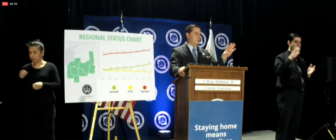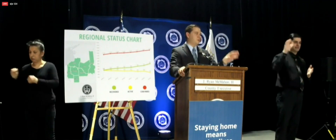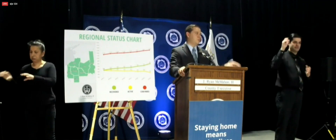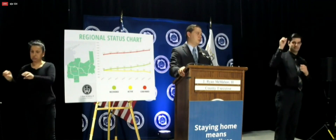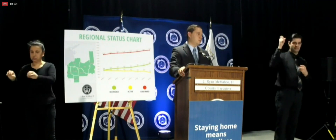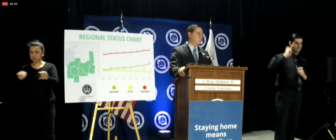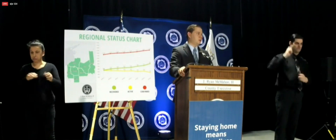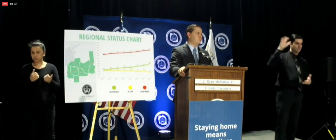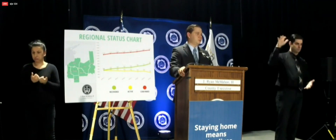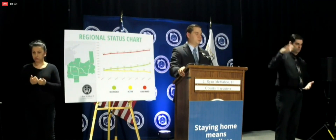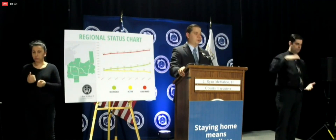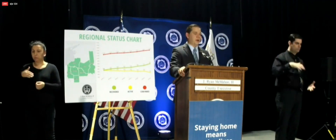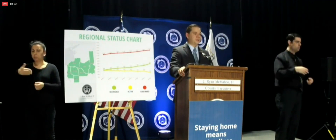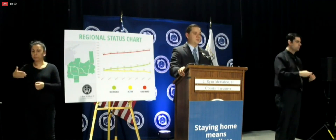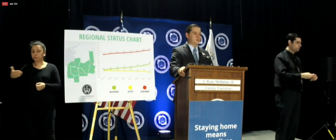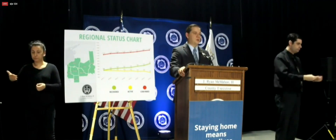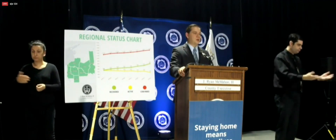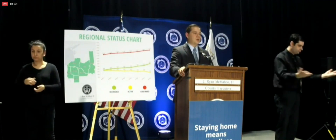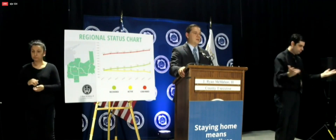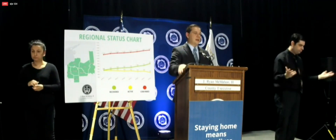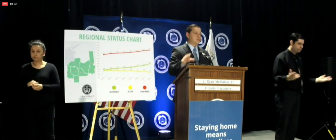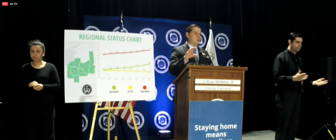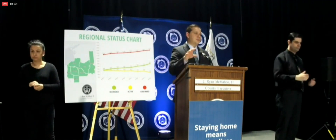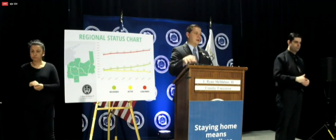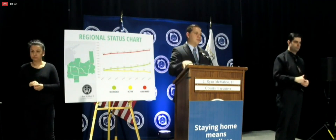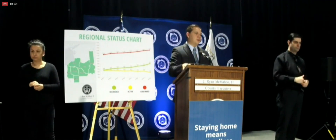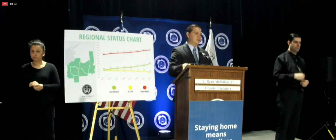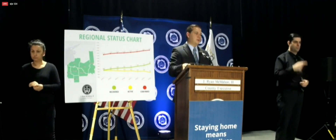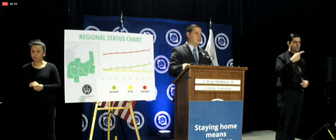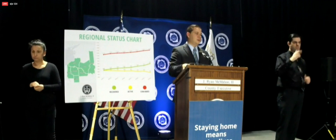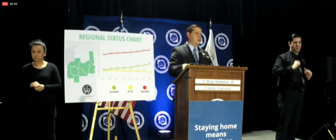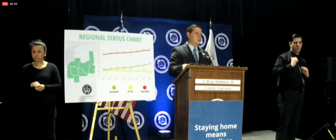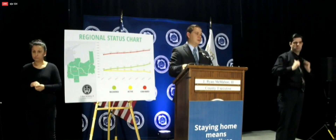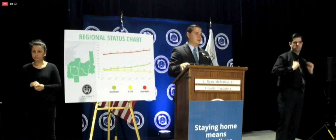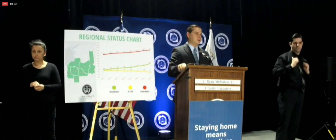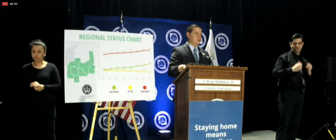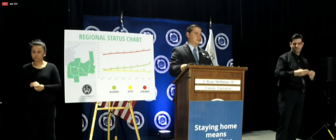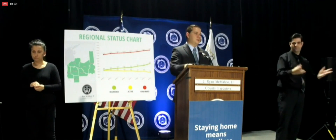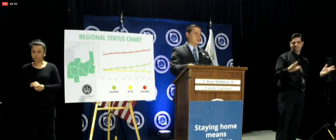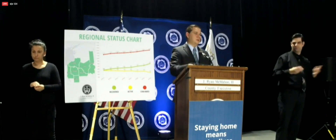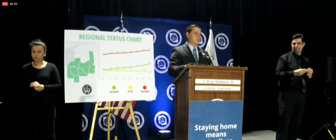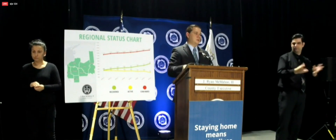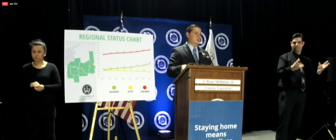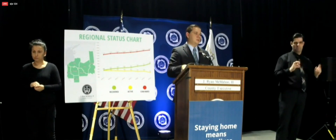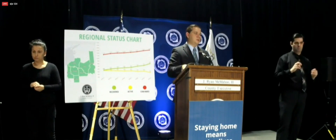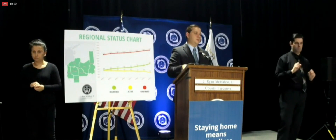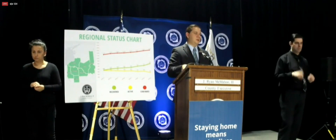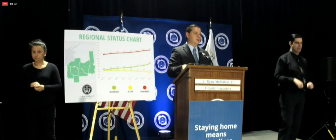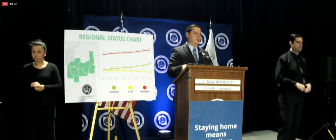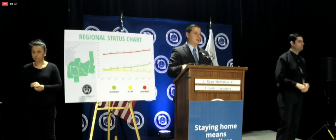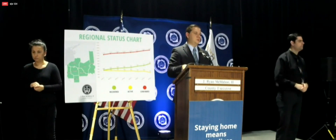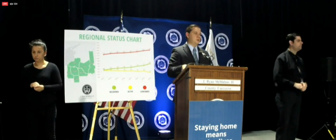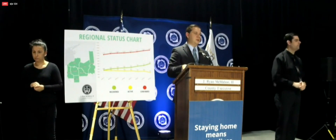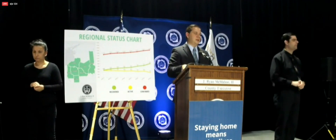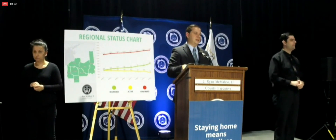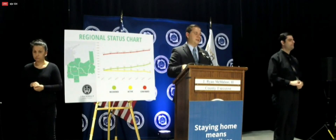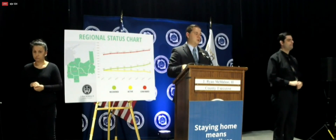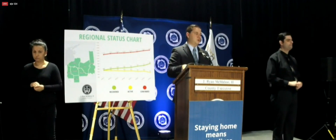AND WE HAVE A BUNCH IN, THE STATE GAVE US SOME, SO NOW WE'RE GOING GET OUT THOSE OUT IN THE COMMUNITY BEING PRO ACTIVE.